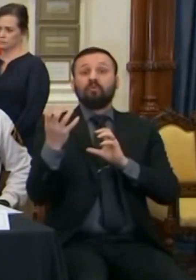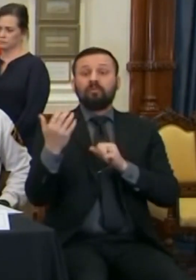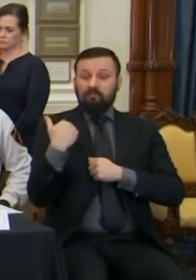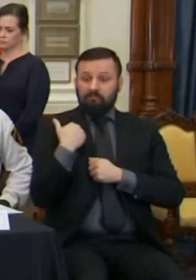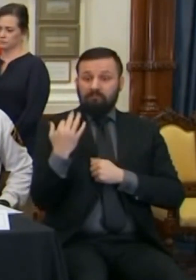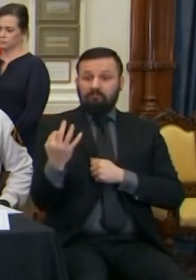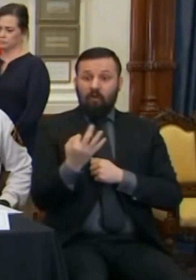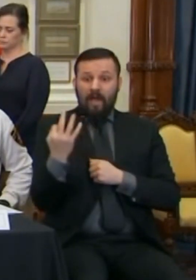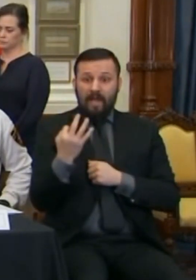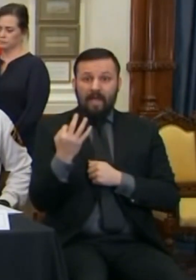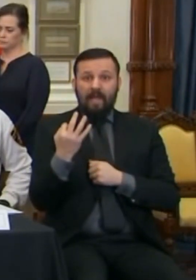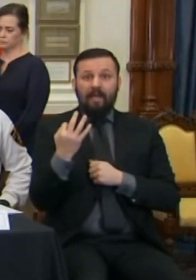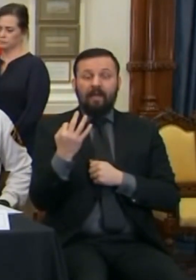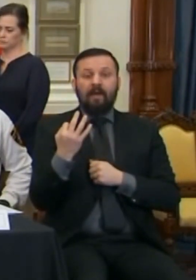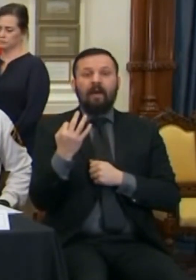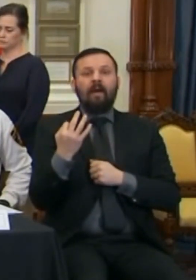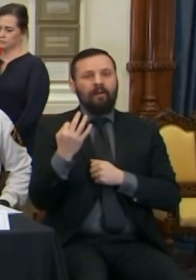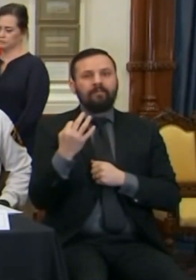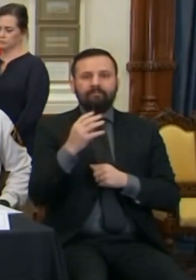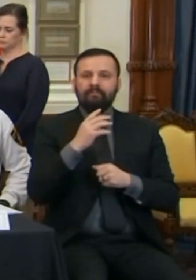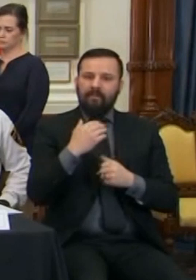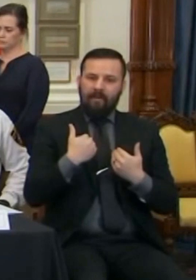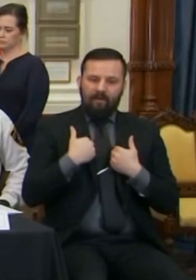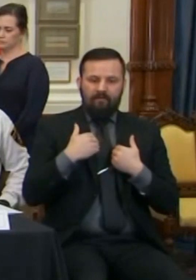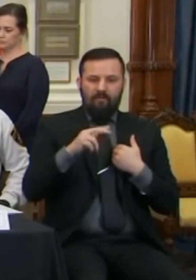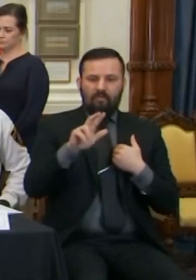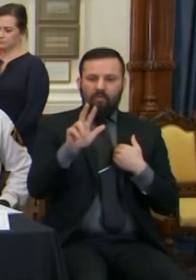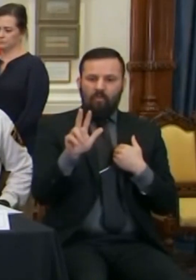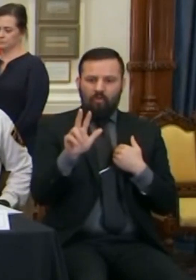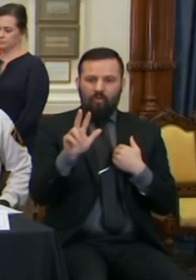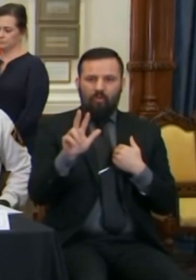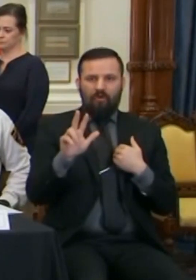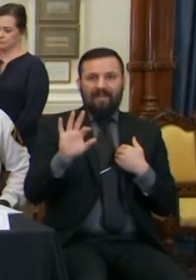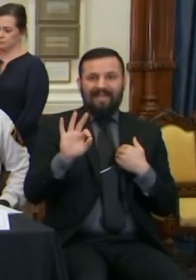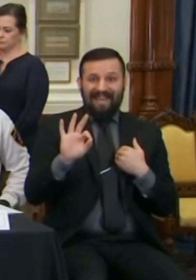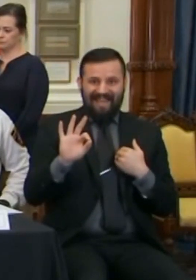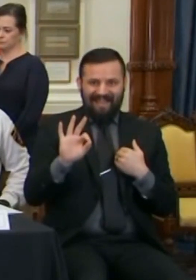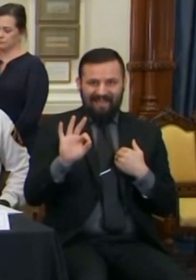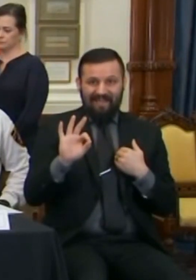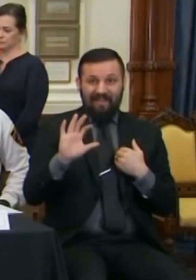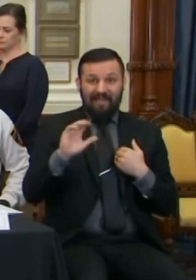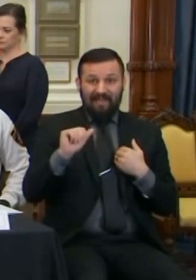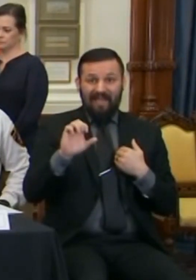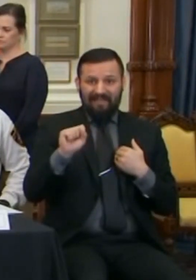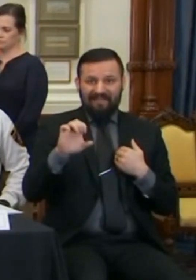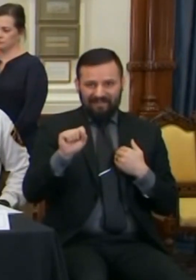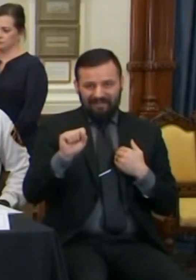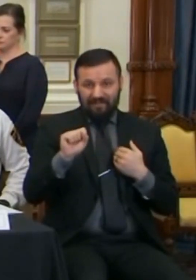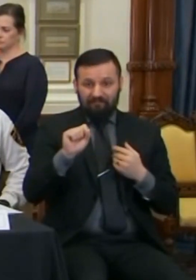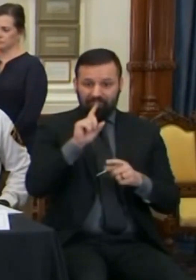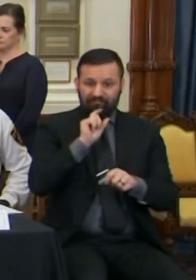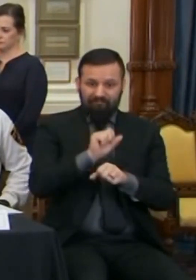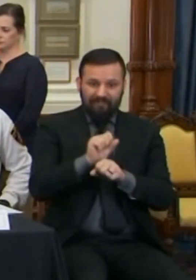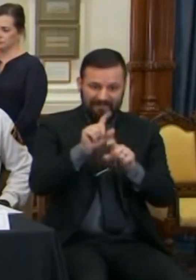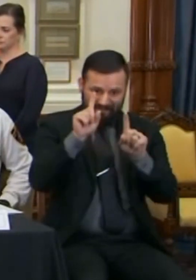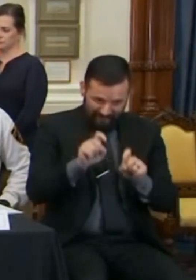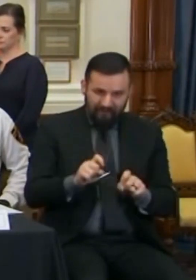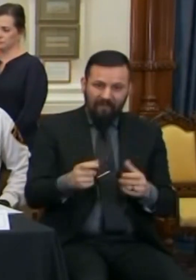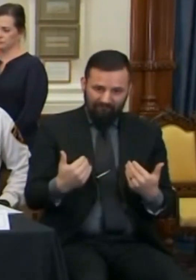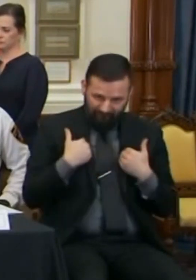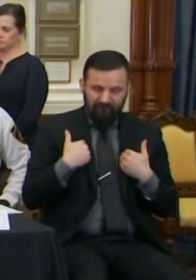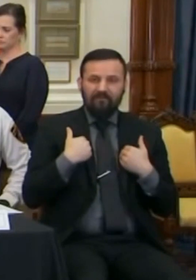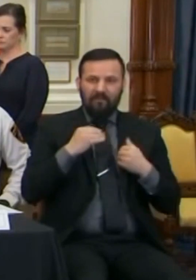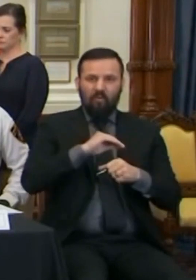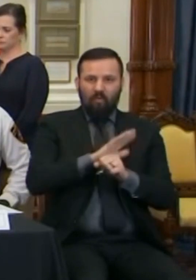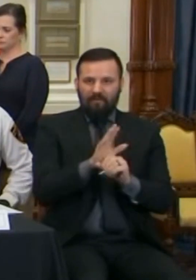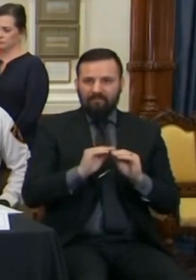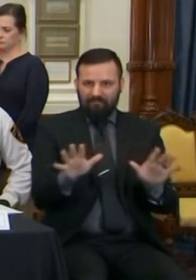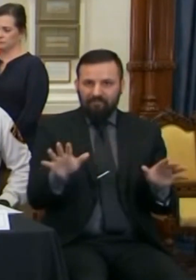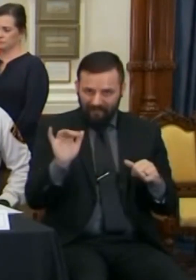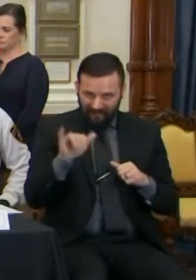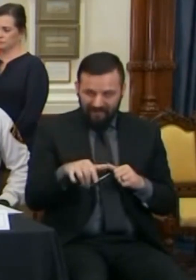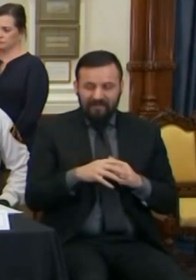Friday there were 39 cases of Texans who tested positive for Cova at 19 today